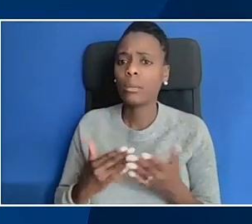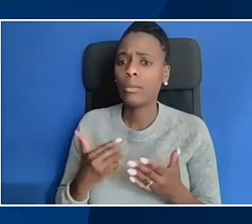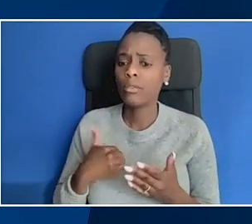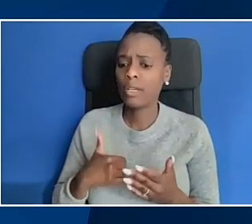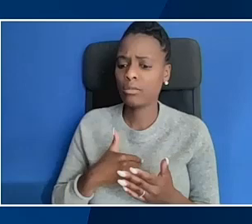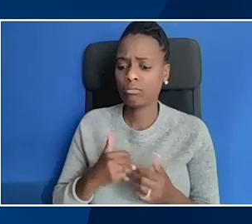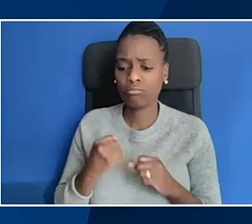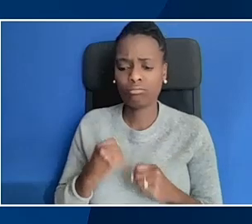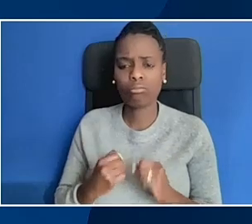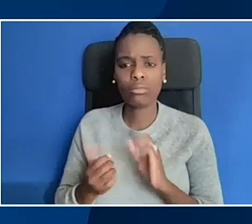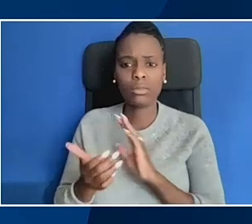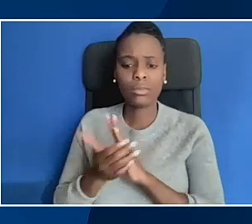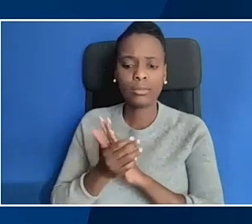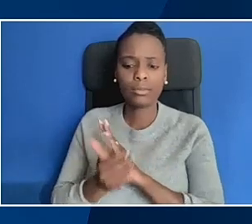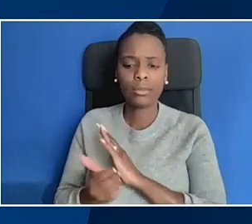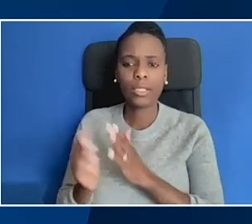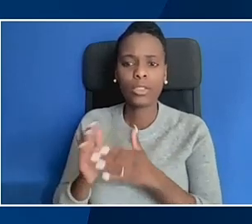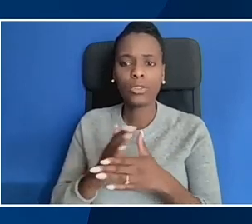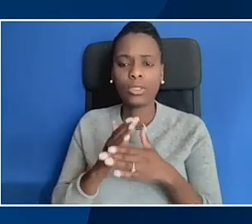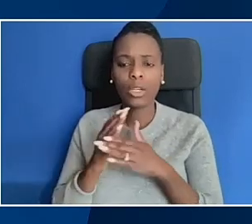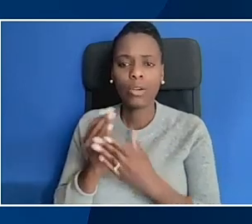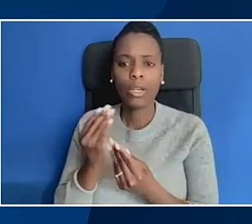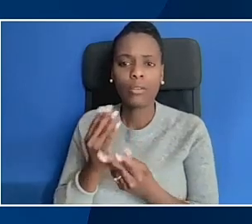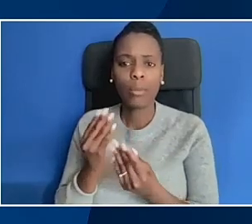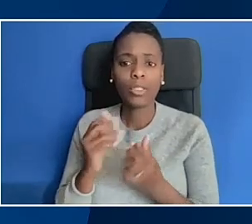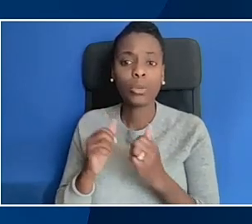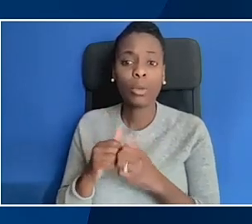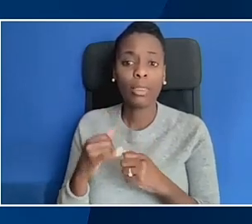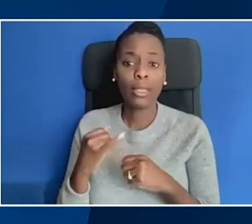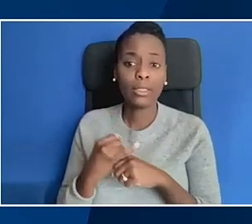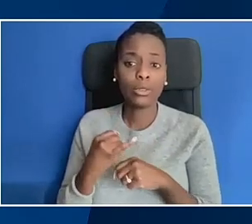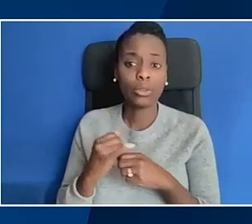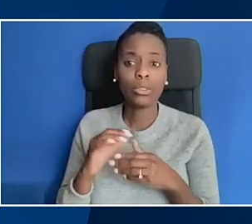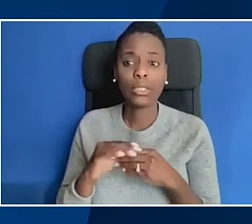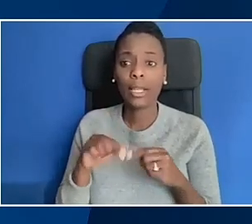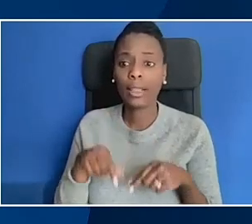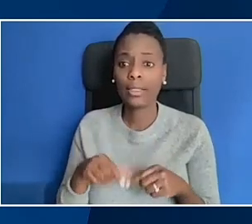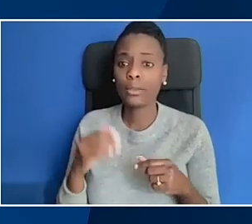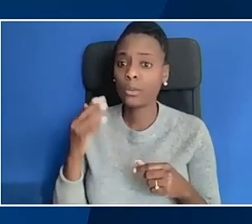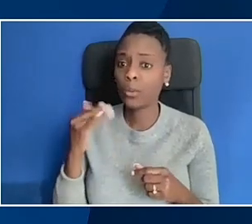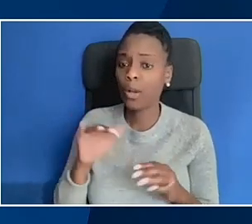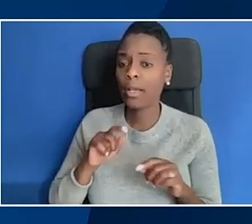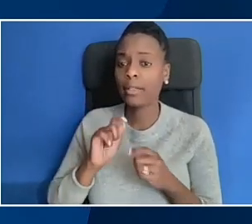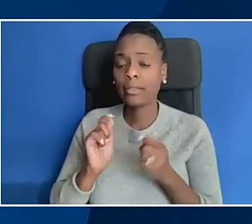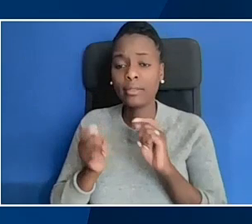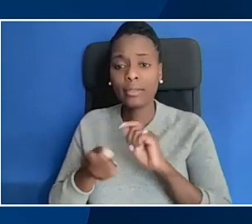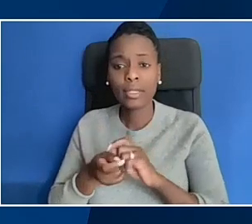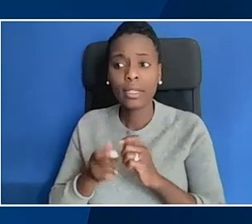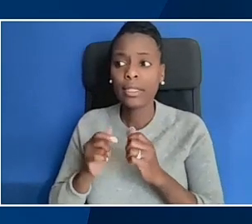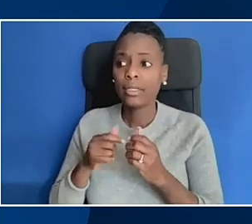sharing that information with our institution to say, hey, this is why this is the change. Here is how we intend to formulate that when we can follow those